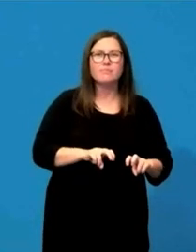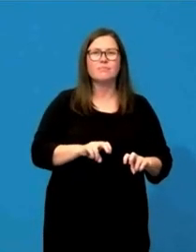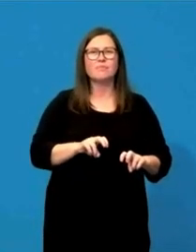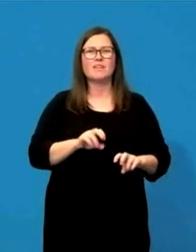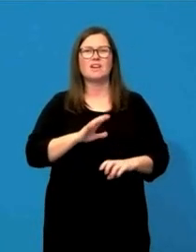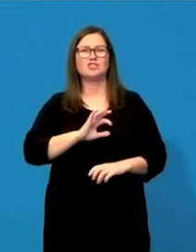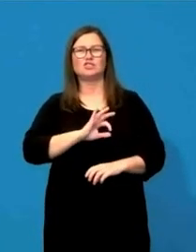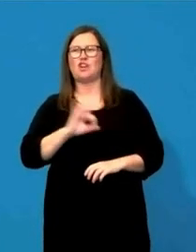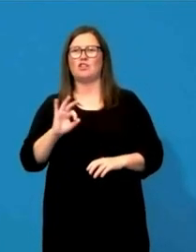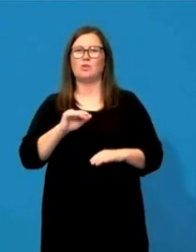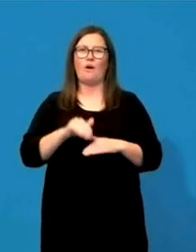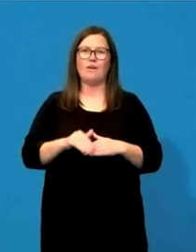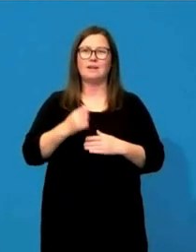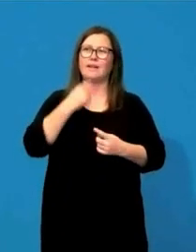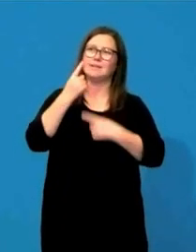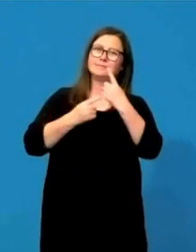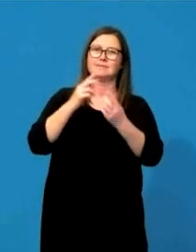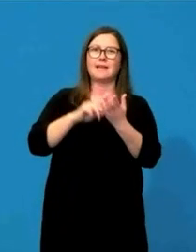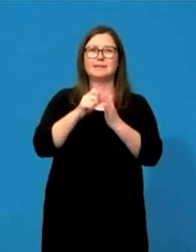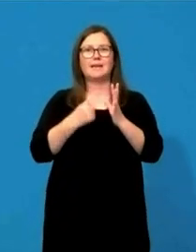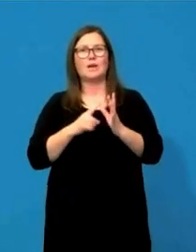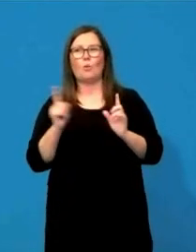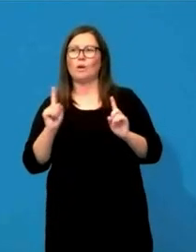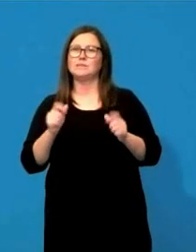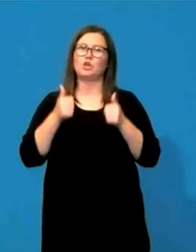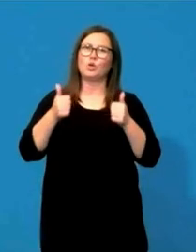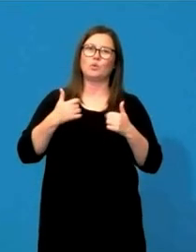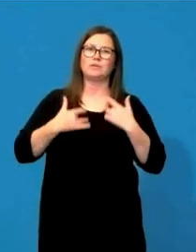It's - there's a lot more than that: Telling the NDIA or the barriers to trying to